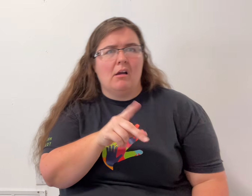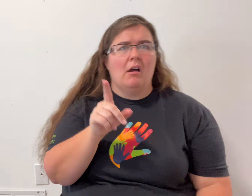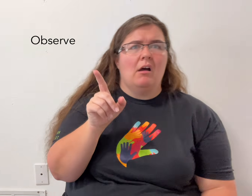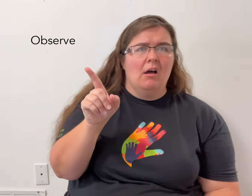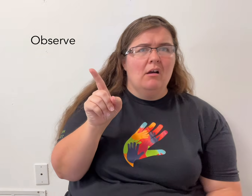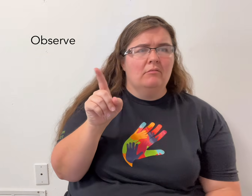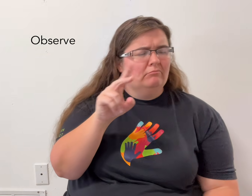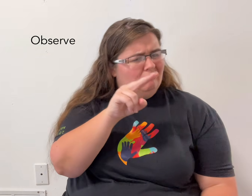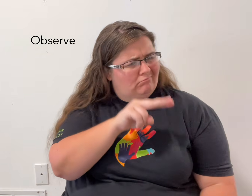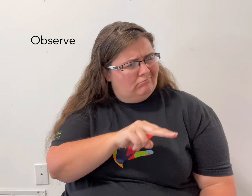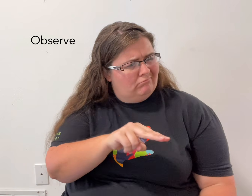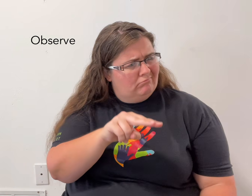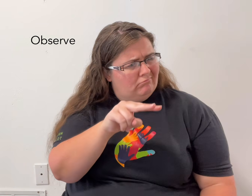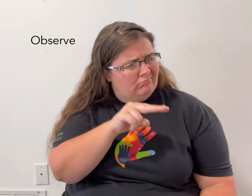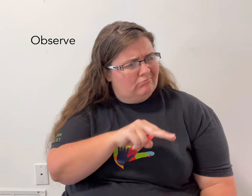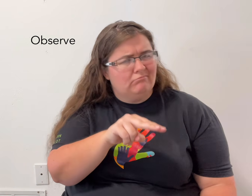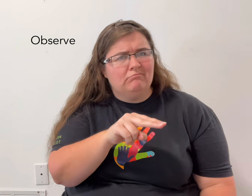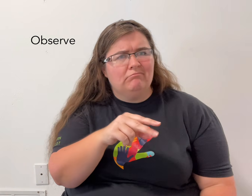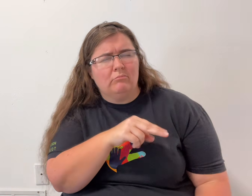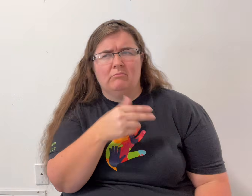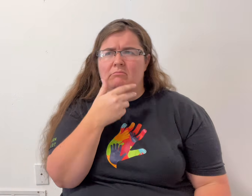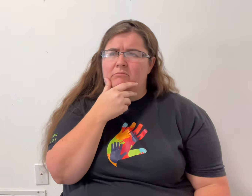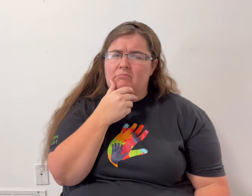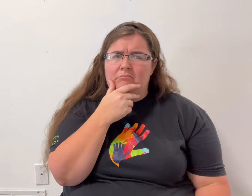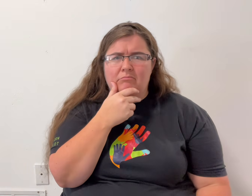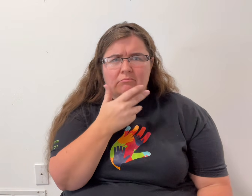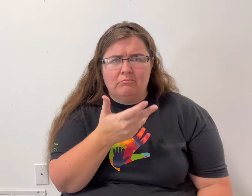Meaning OBSERVE, like "hmmm"